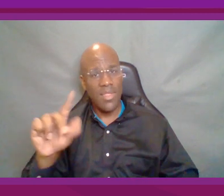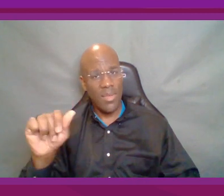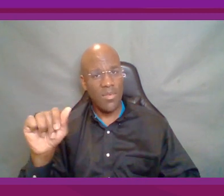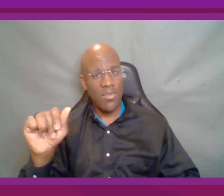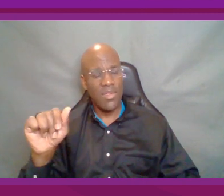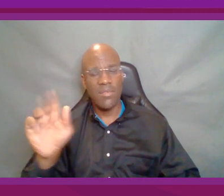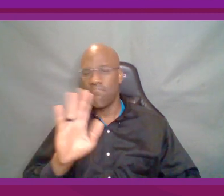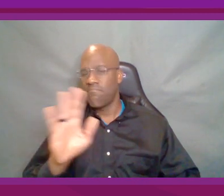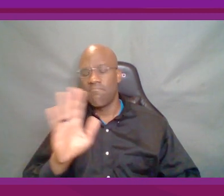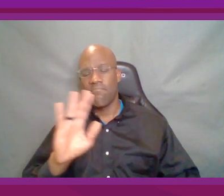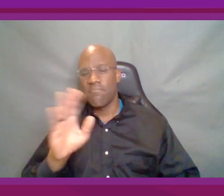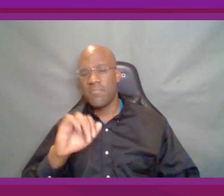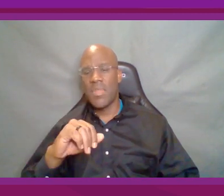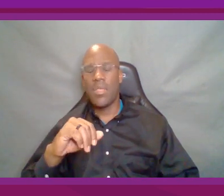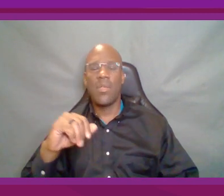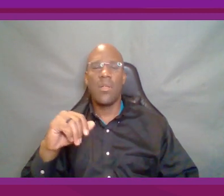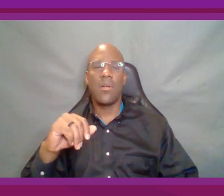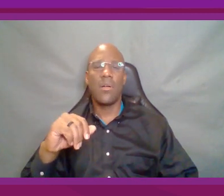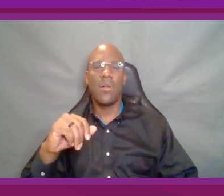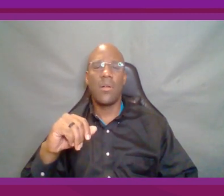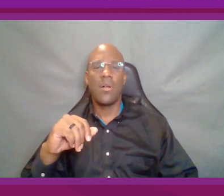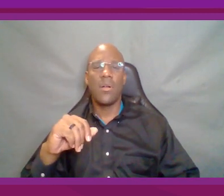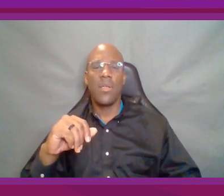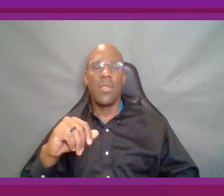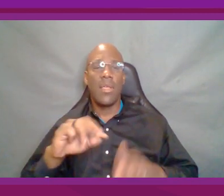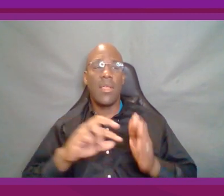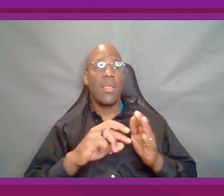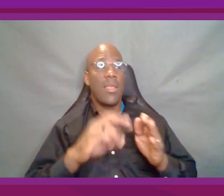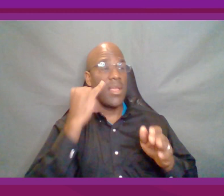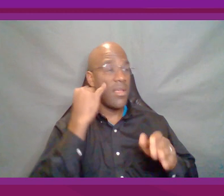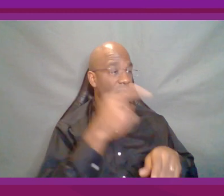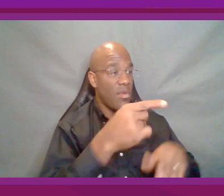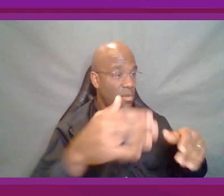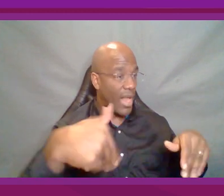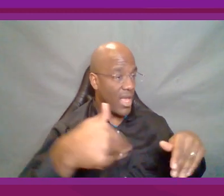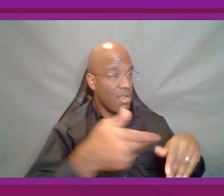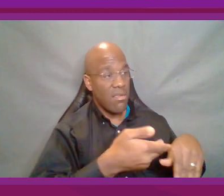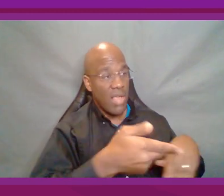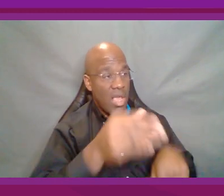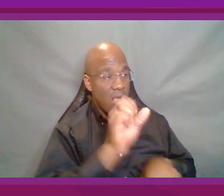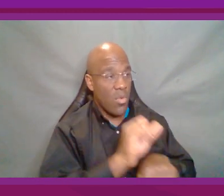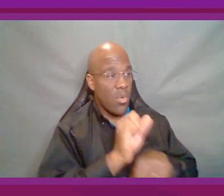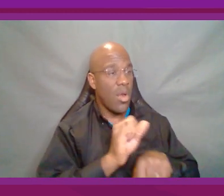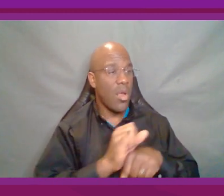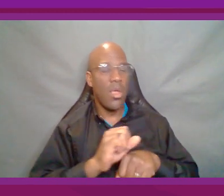given that we would be speaking for people very different from ourselves, and it's important that